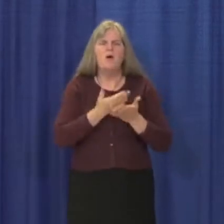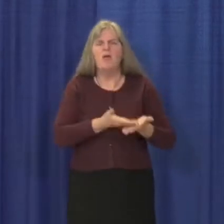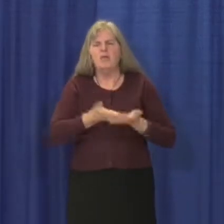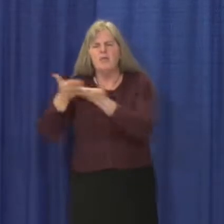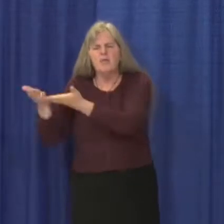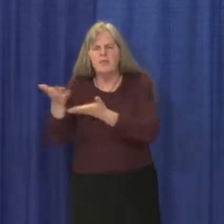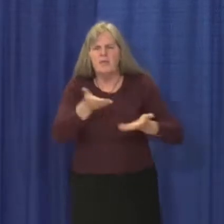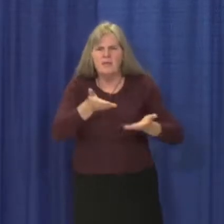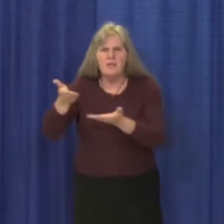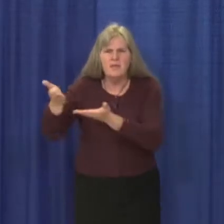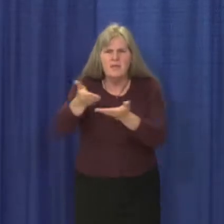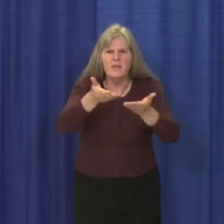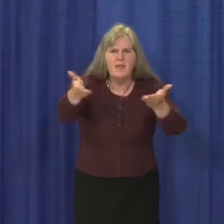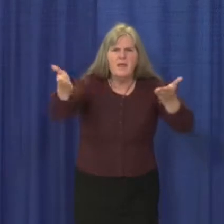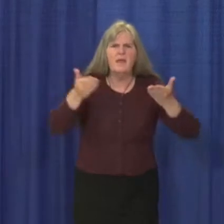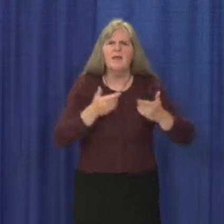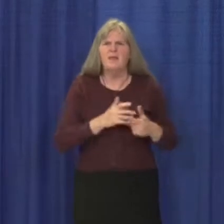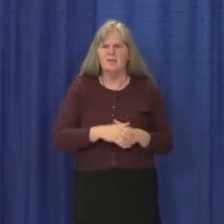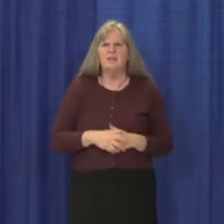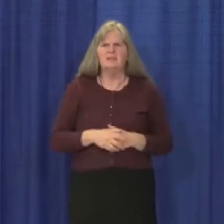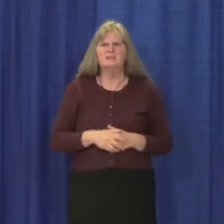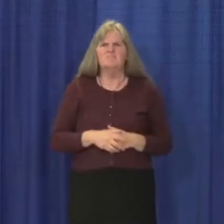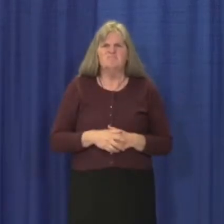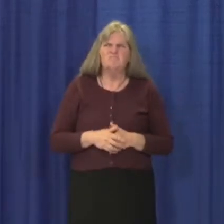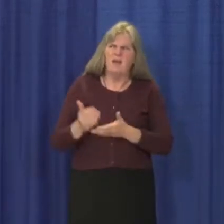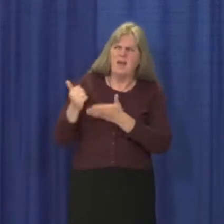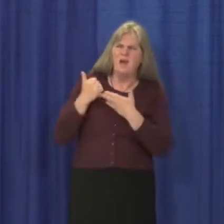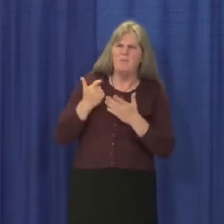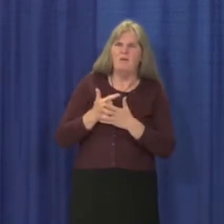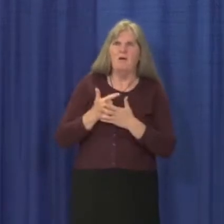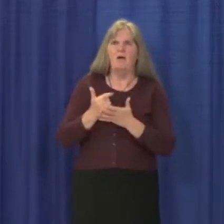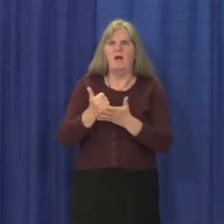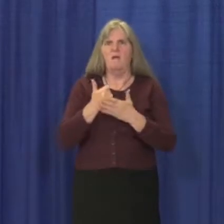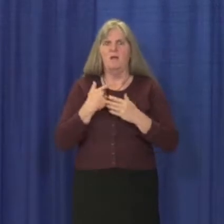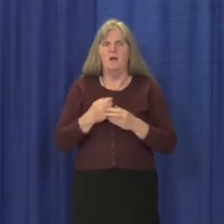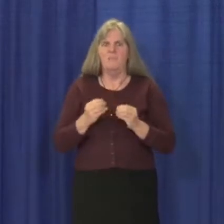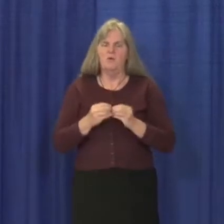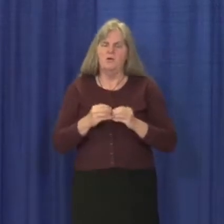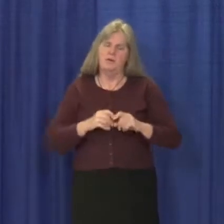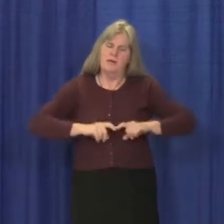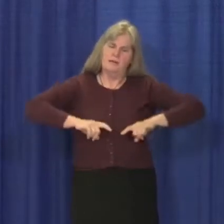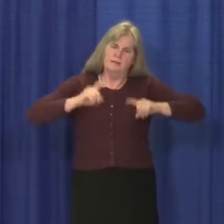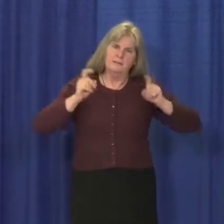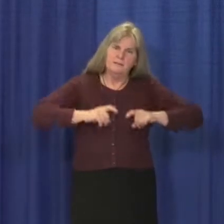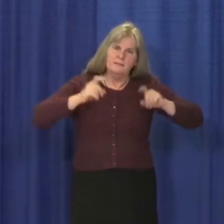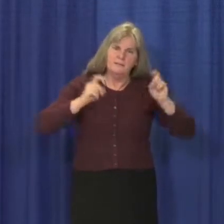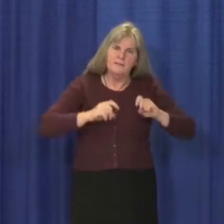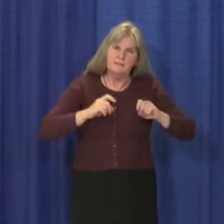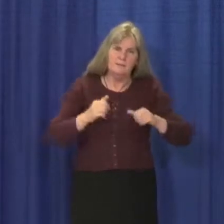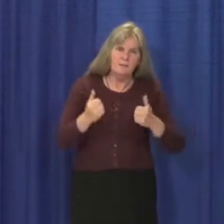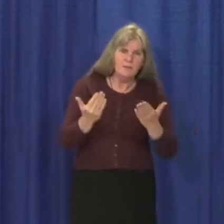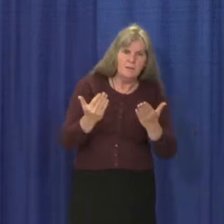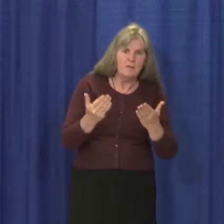personal protective equipment as well. This will boost the testing and contact tracing capacity and